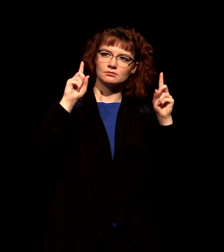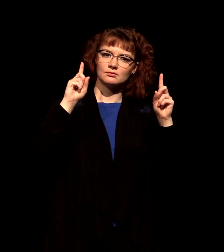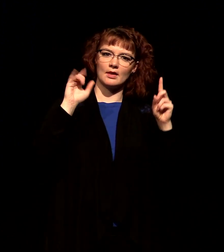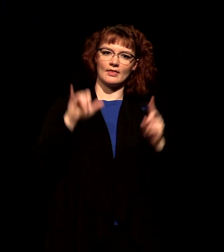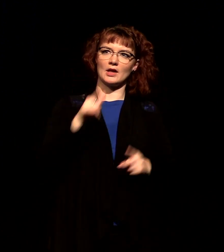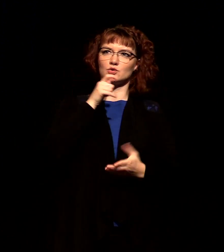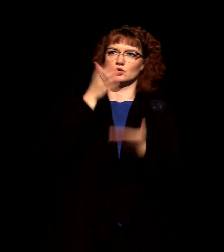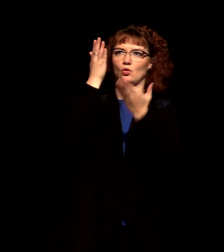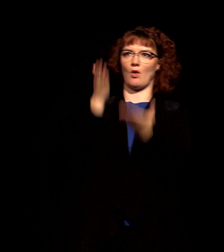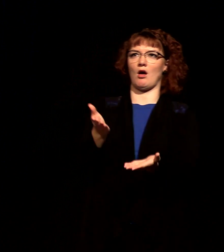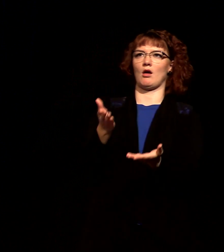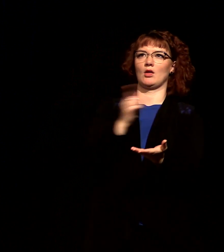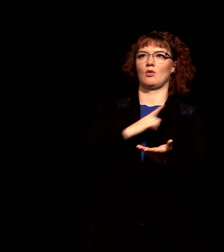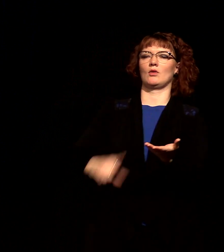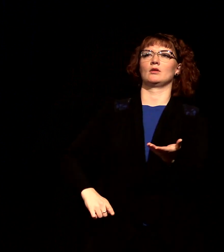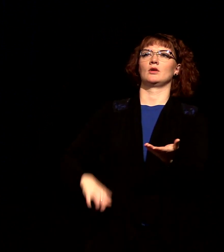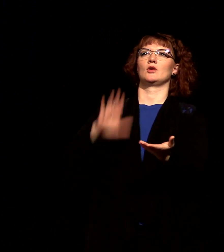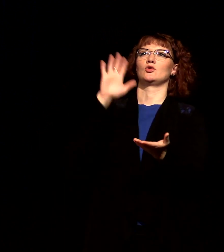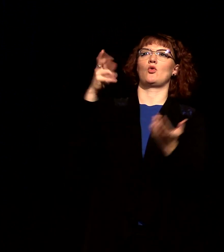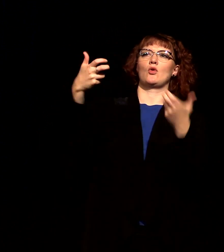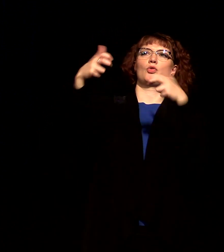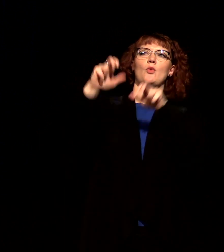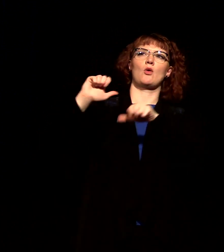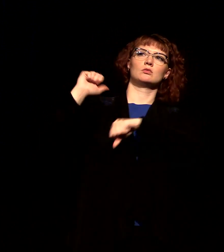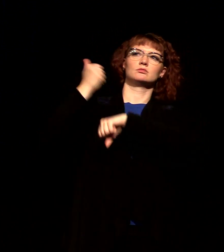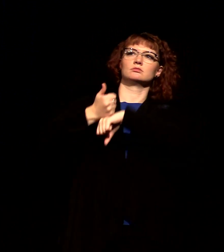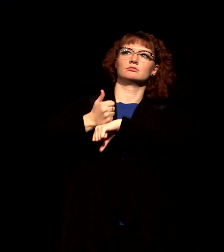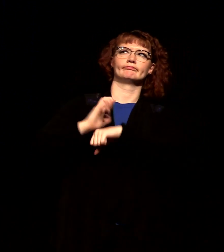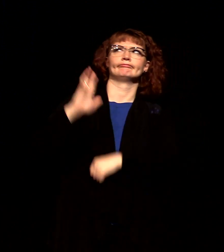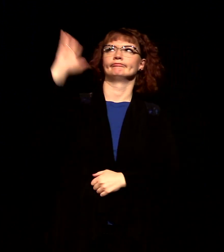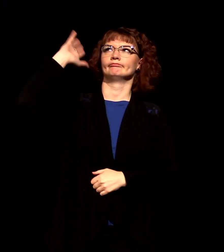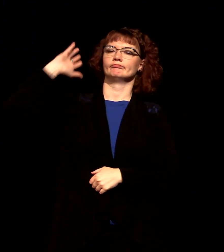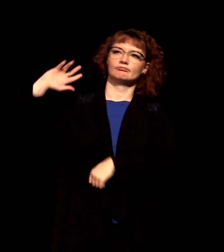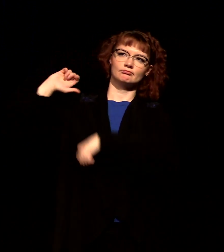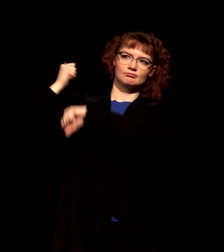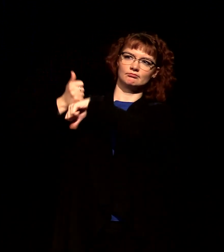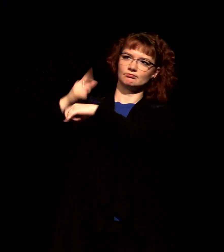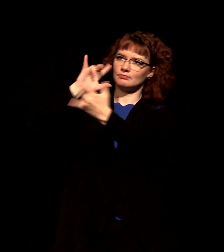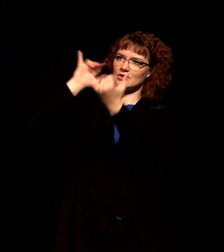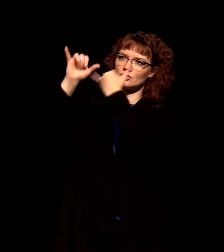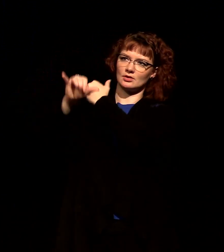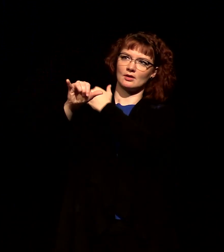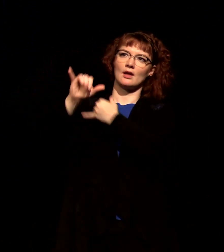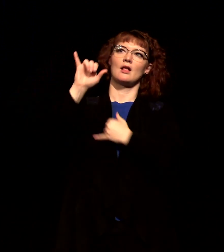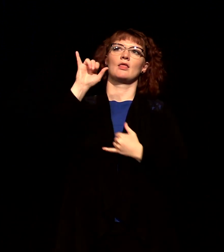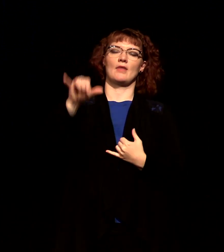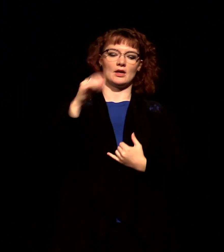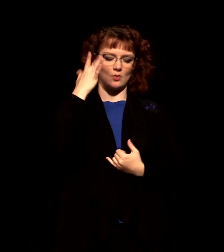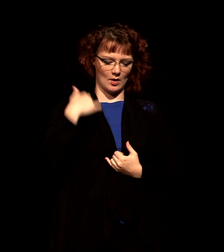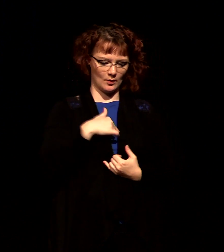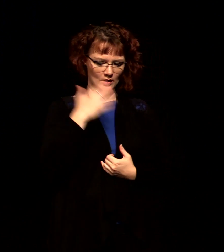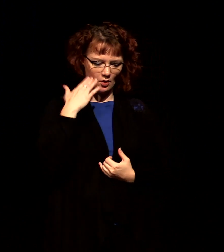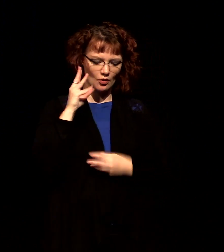Lord, because your throne was established from eternity. That's why the world is a secure and affirmed place. That's why